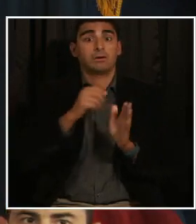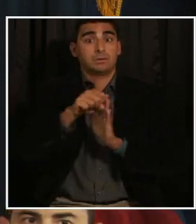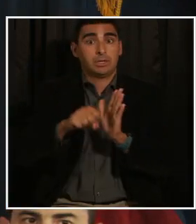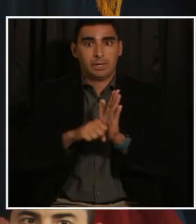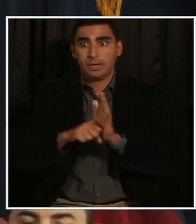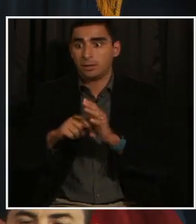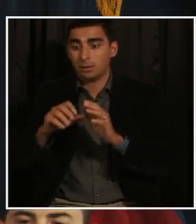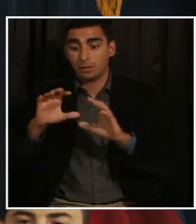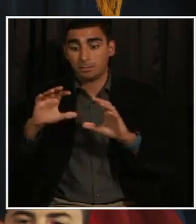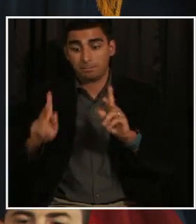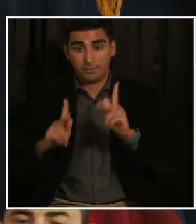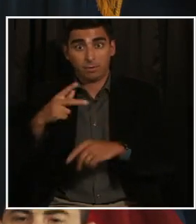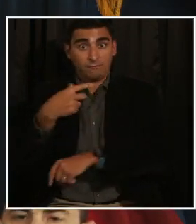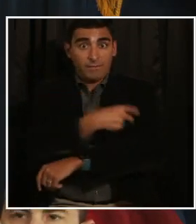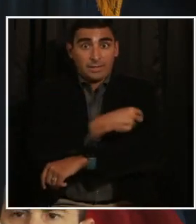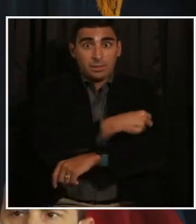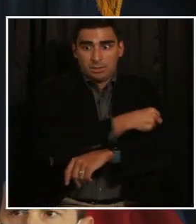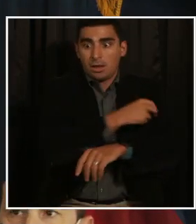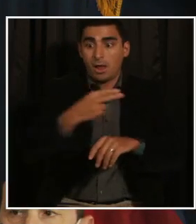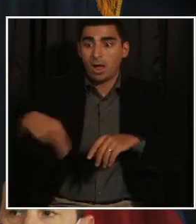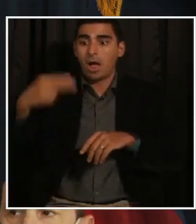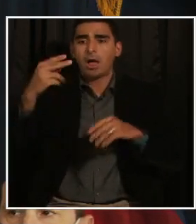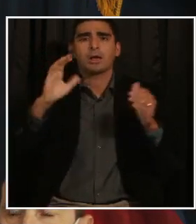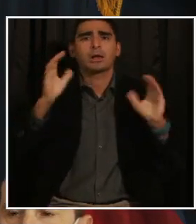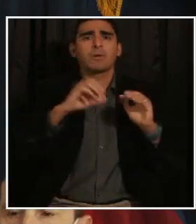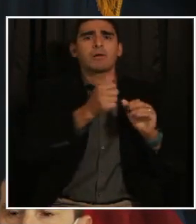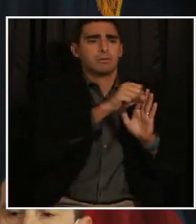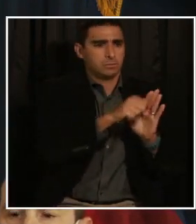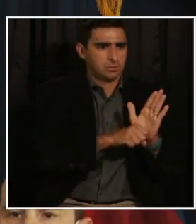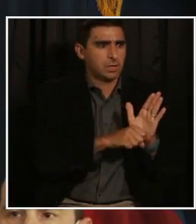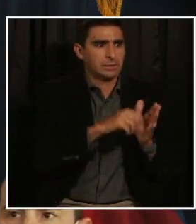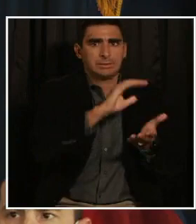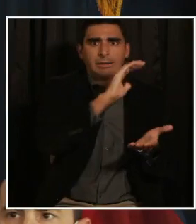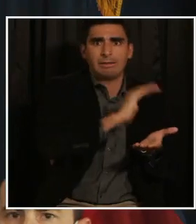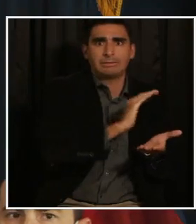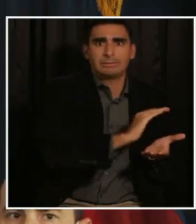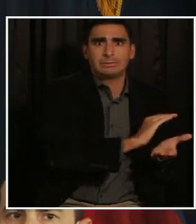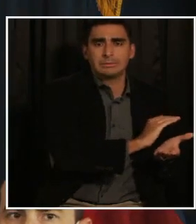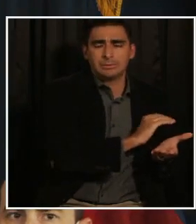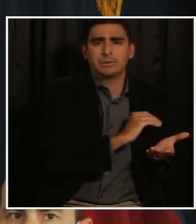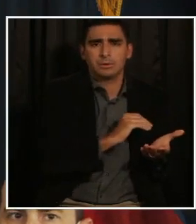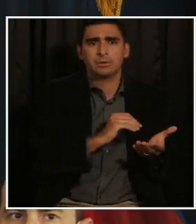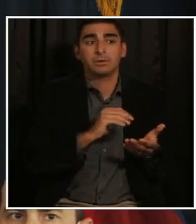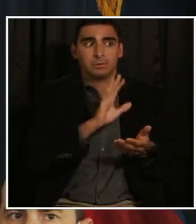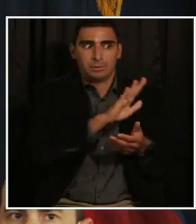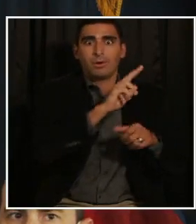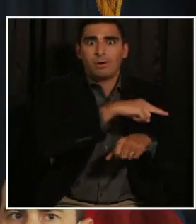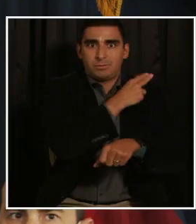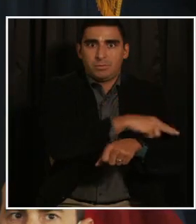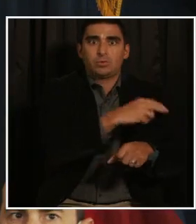suffering from overwhelming of their hospitals and and finally of course we will continue to watch